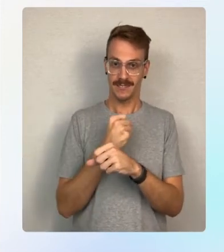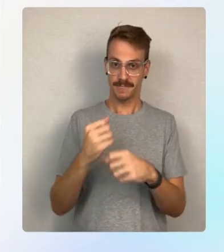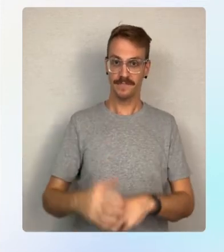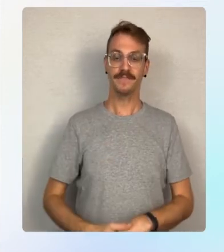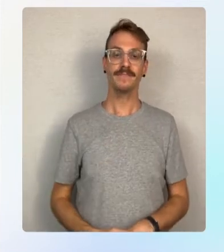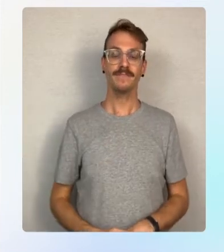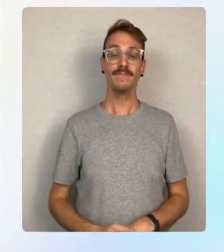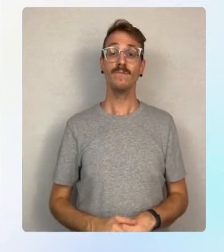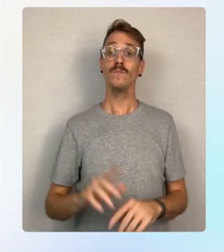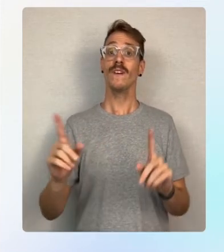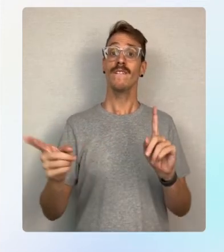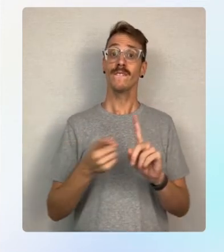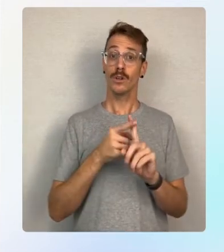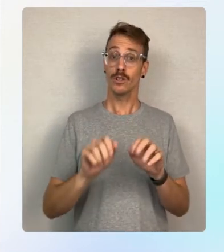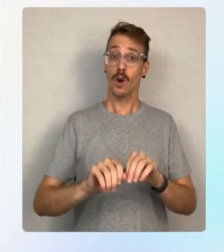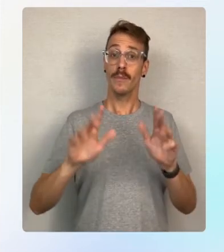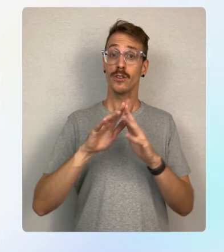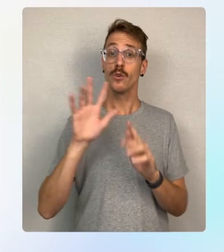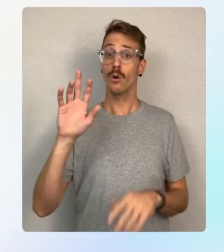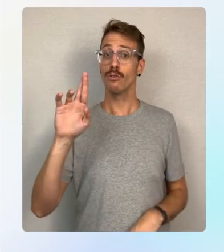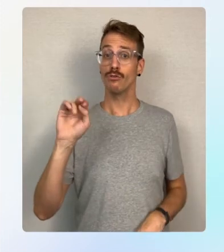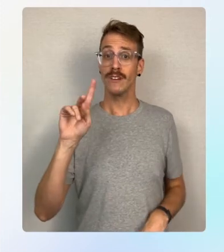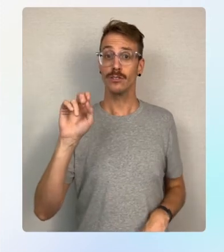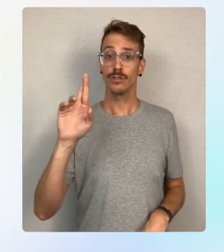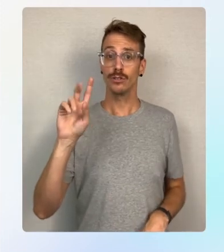First, open your RenderDoc capture.